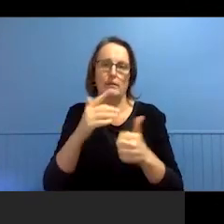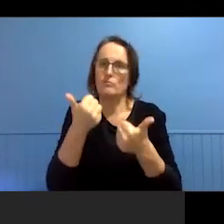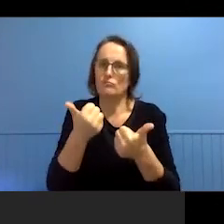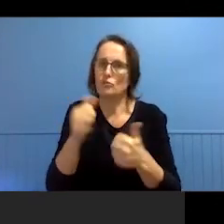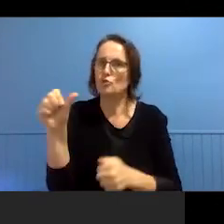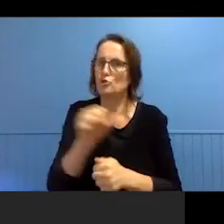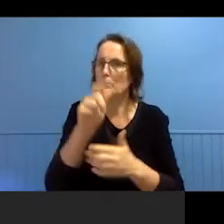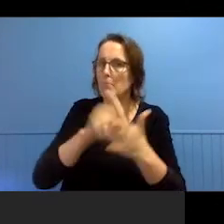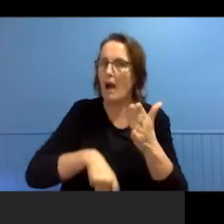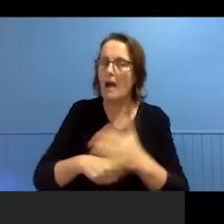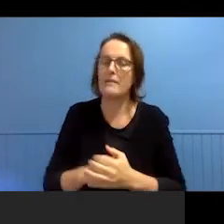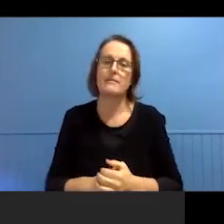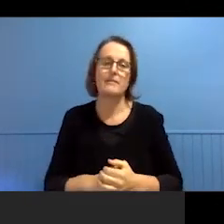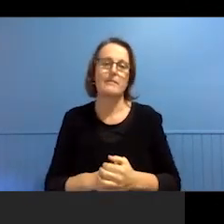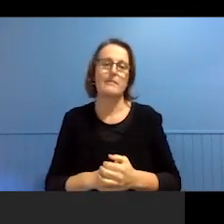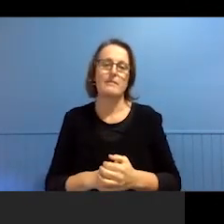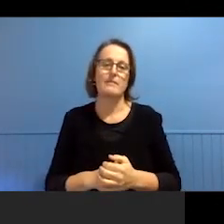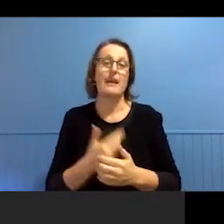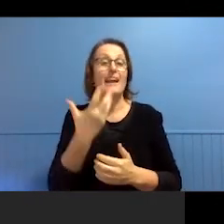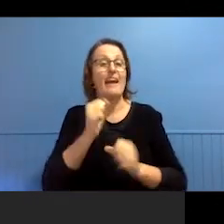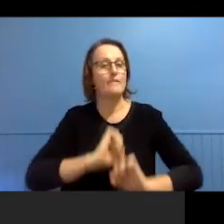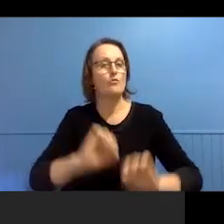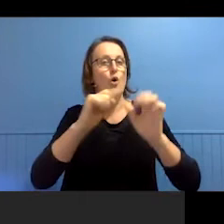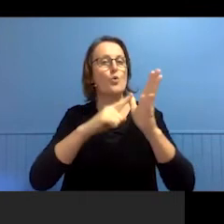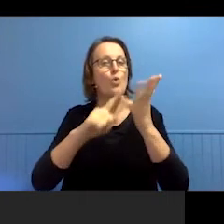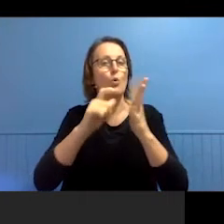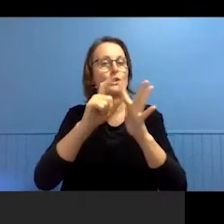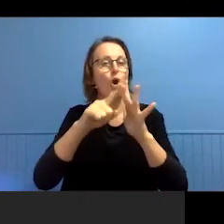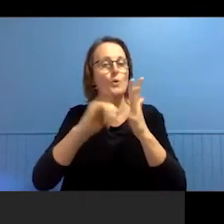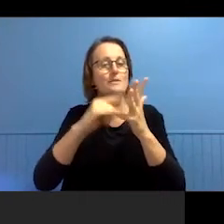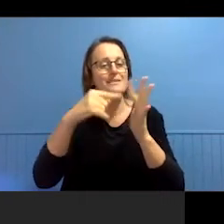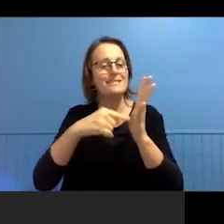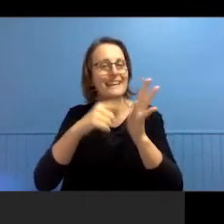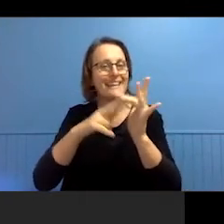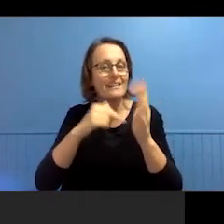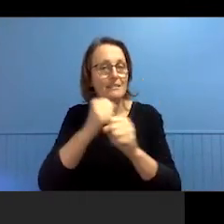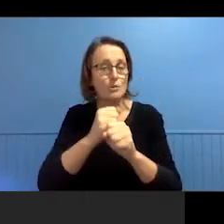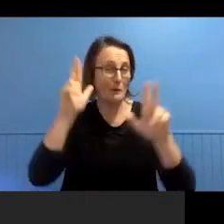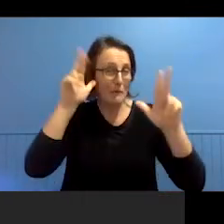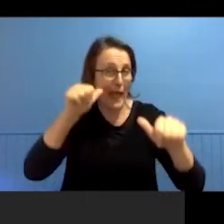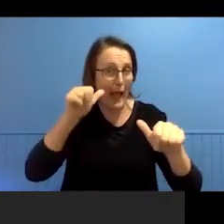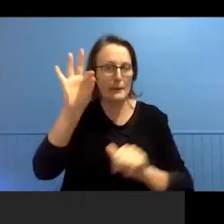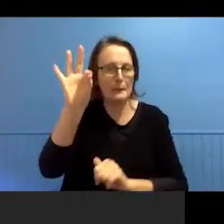They also have their own audio settings in them so you can actually turn down the volume if it's too loud coming into your phone or any